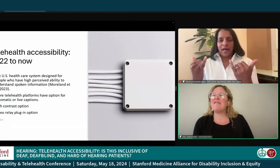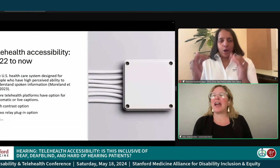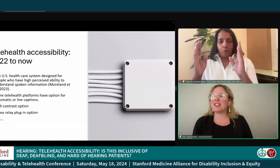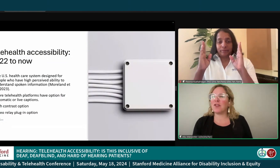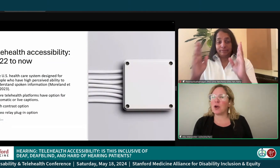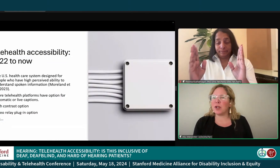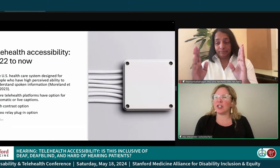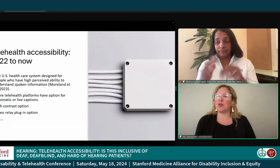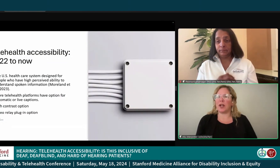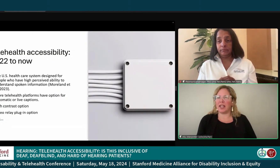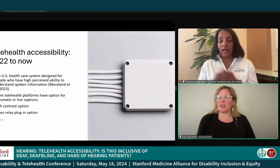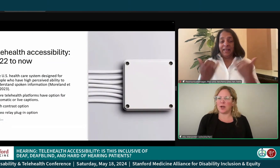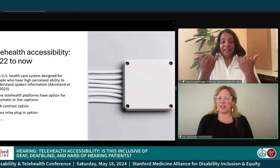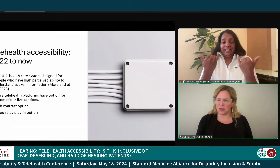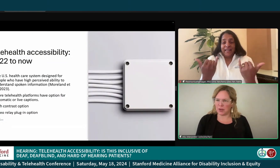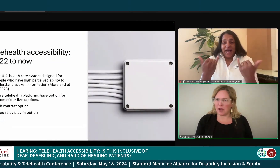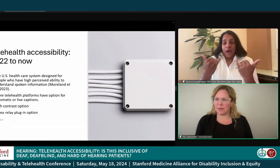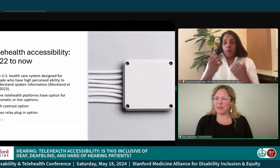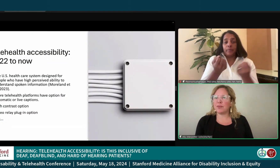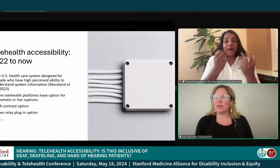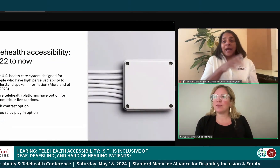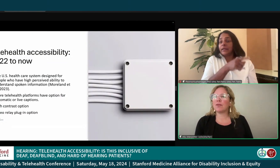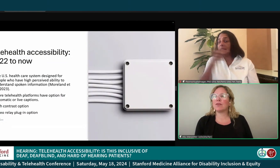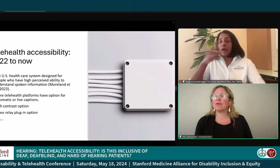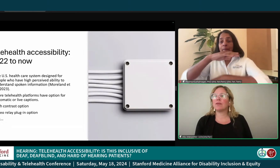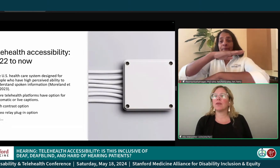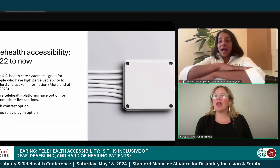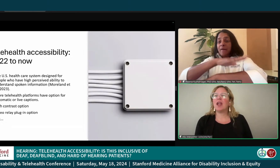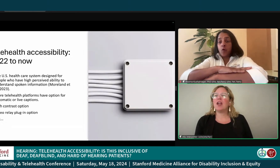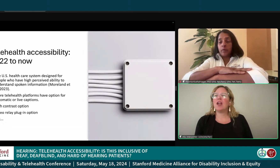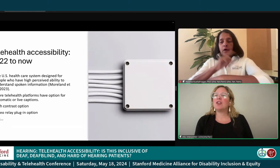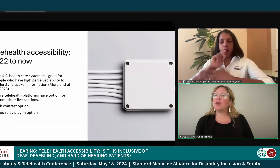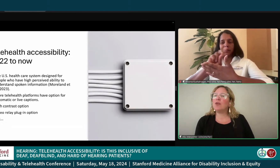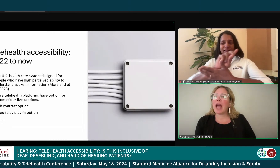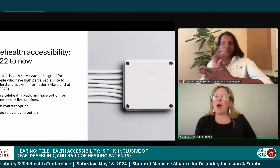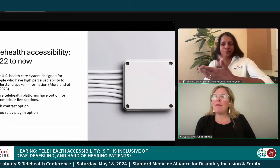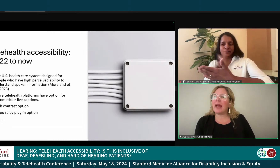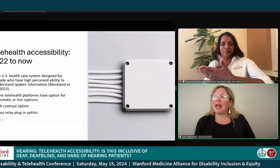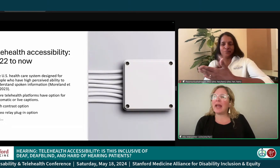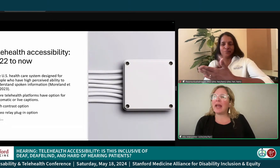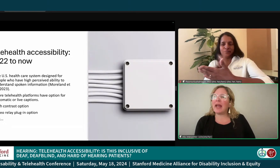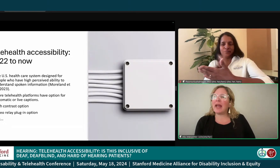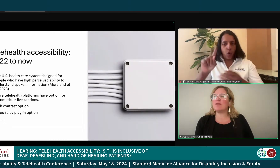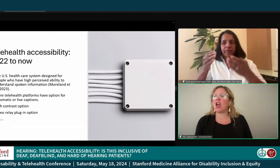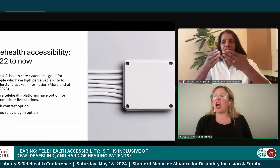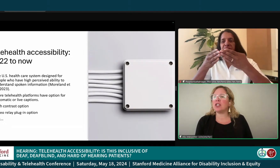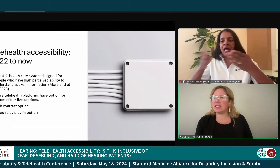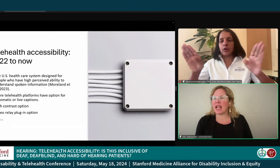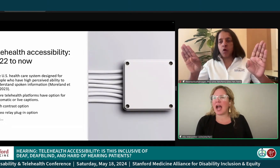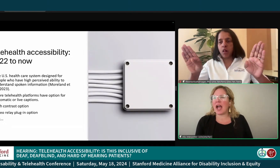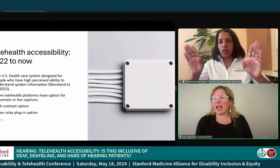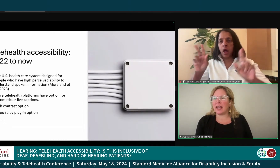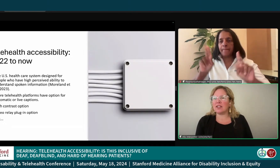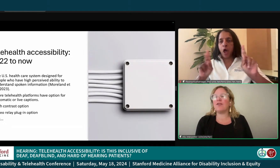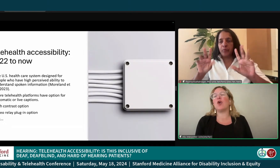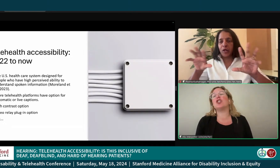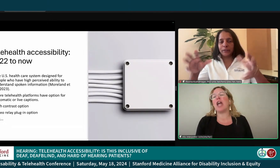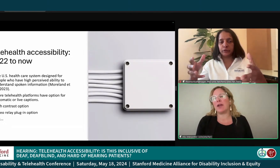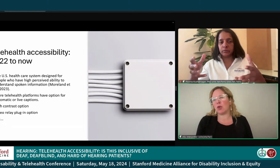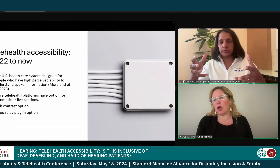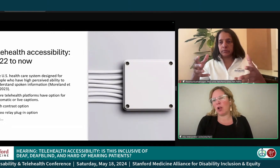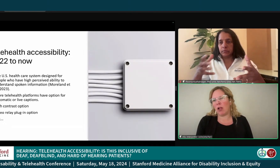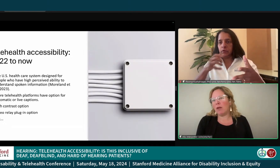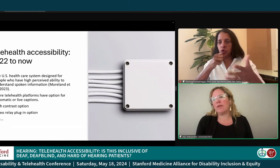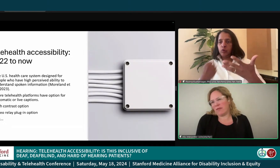Poorna Kushalnagar: I'll fast forward to 2022 now. So now, many platforms are designed for